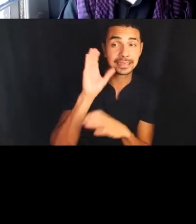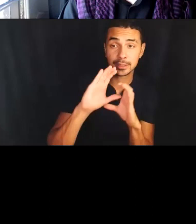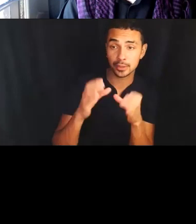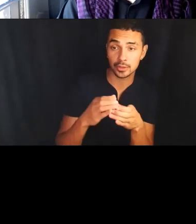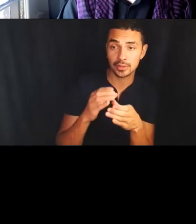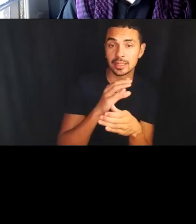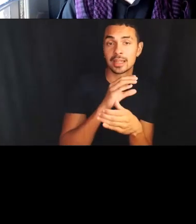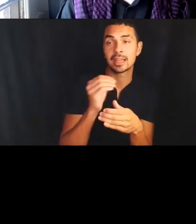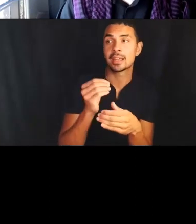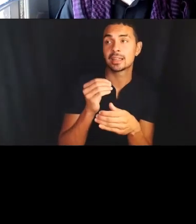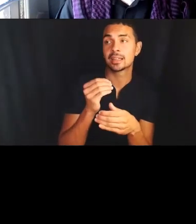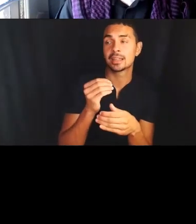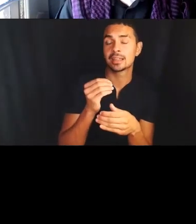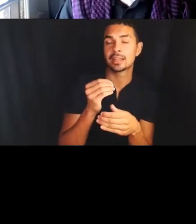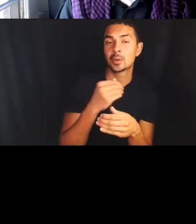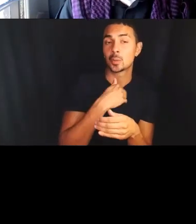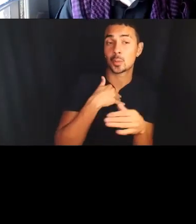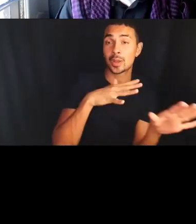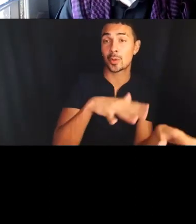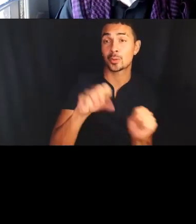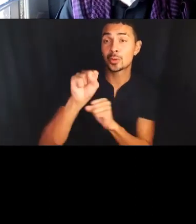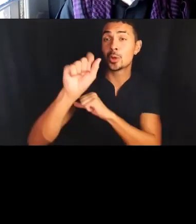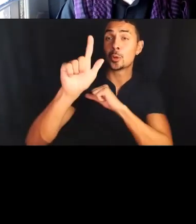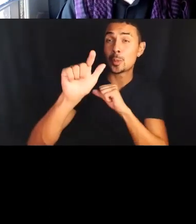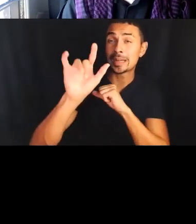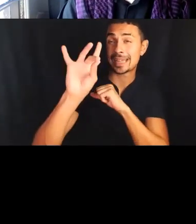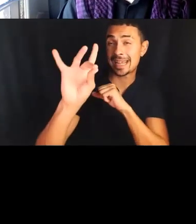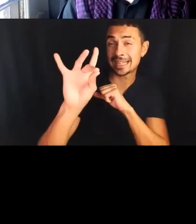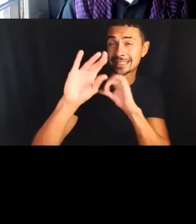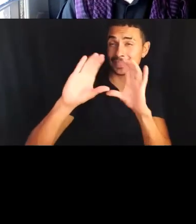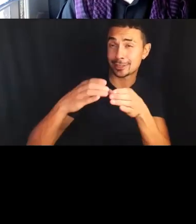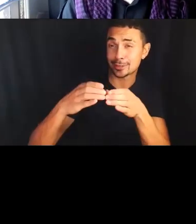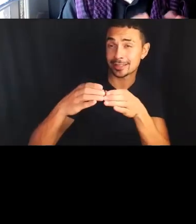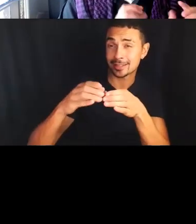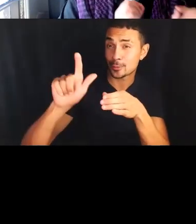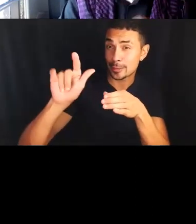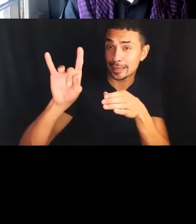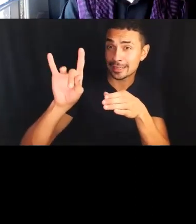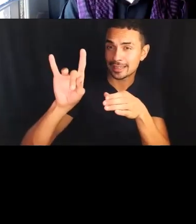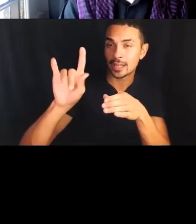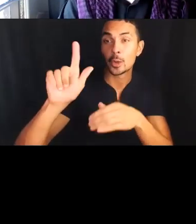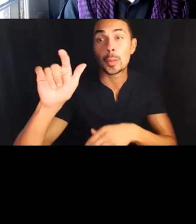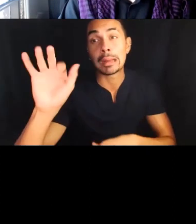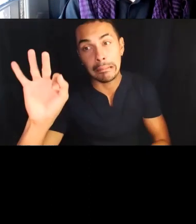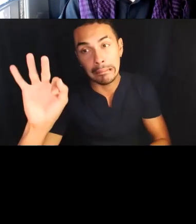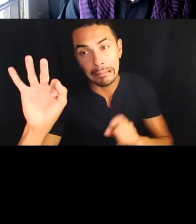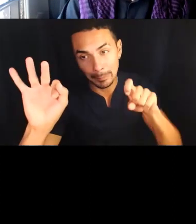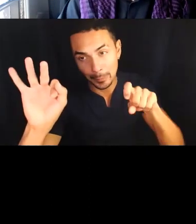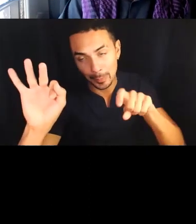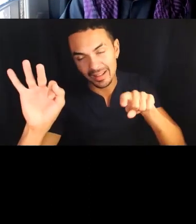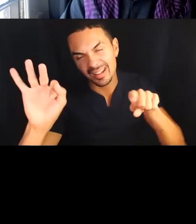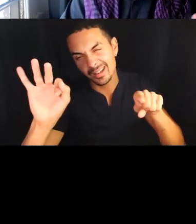We held 28 listening sessions. We were gonna have 29, but we had 28 and that actually grew